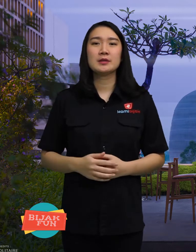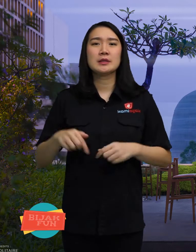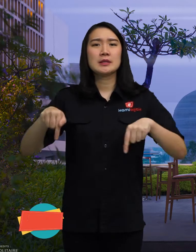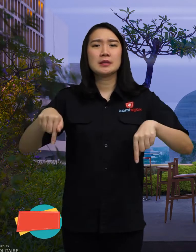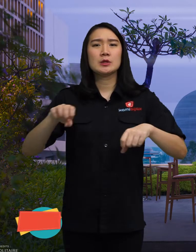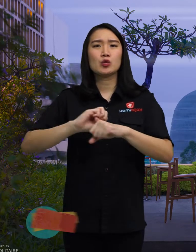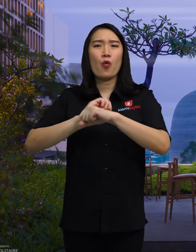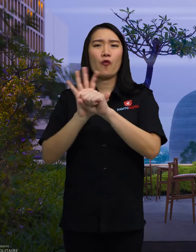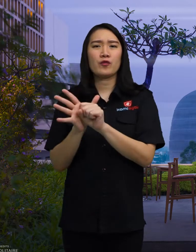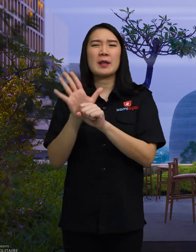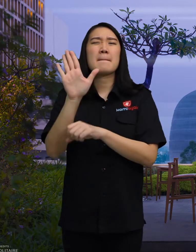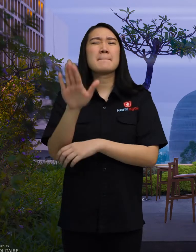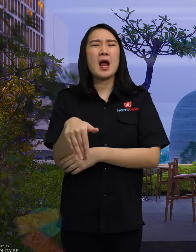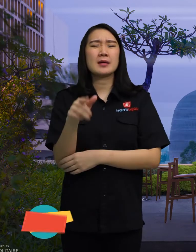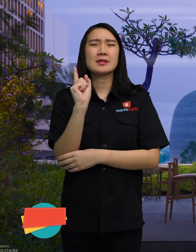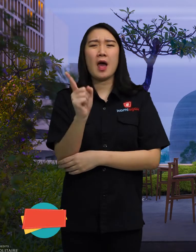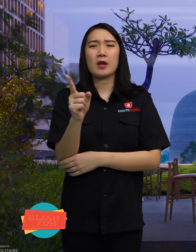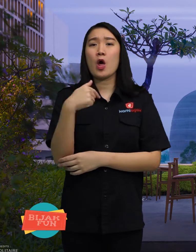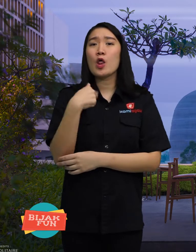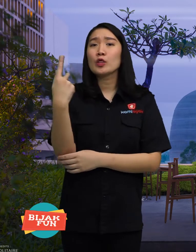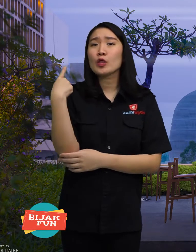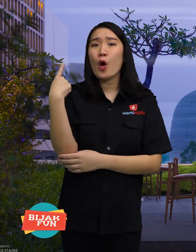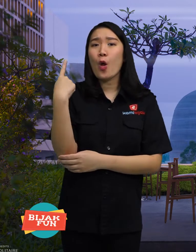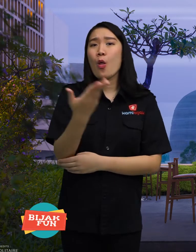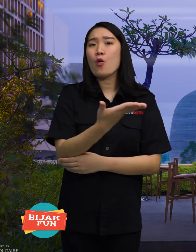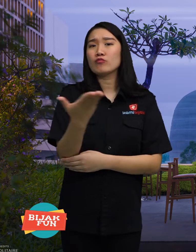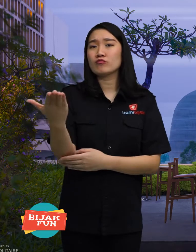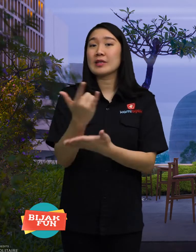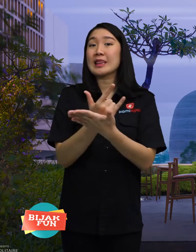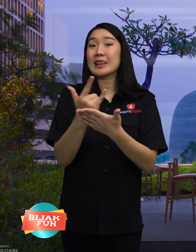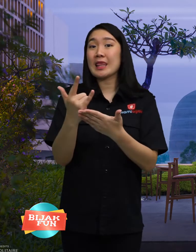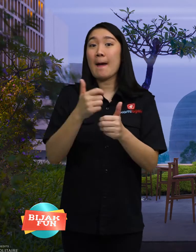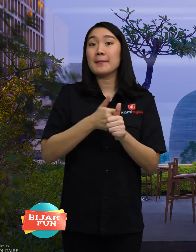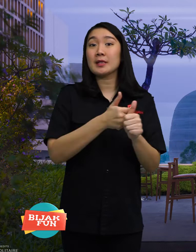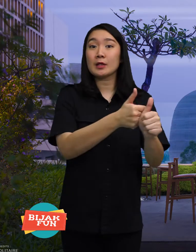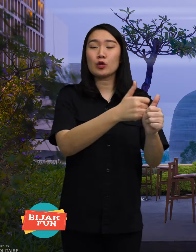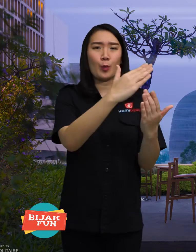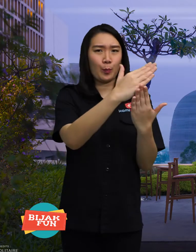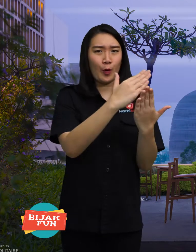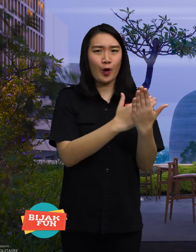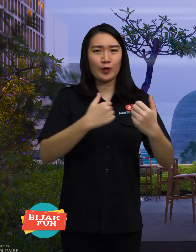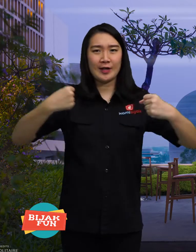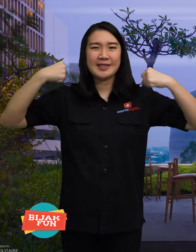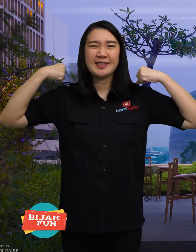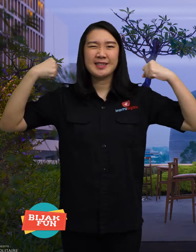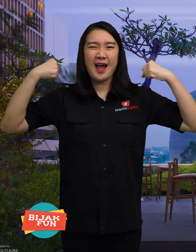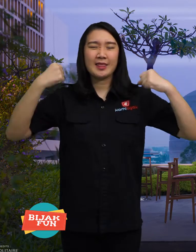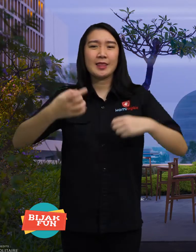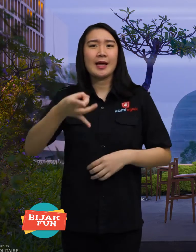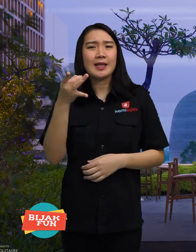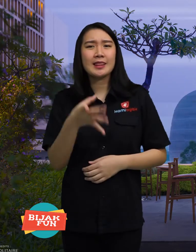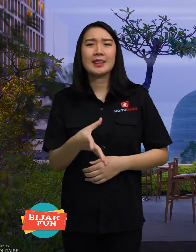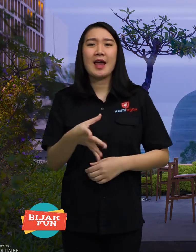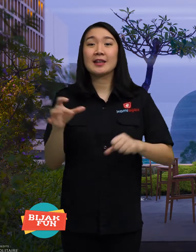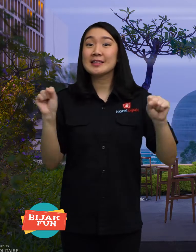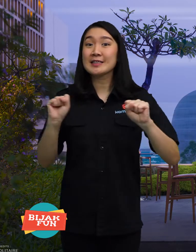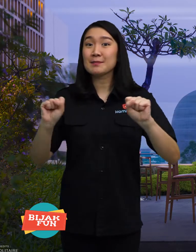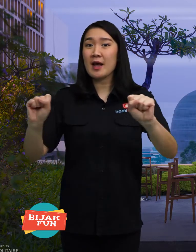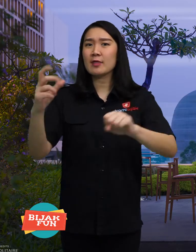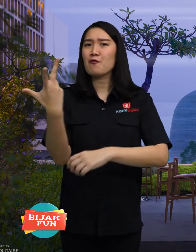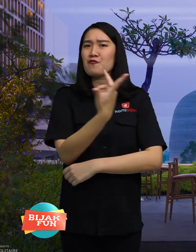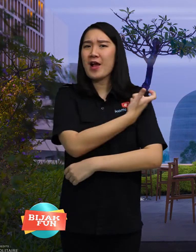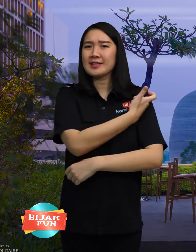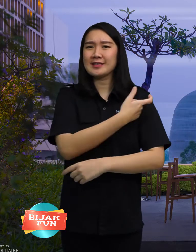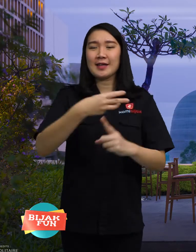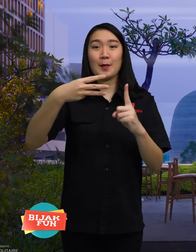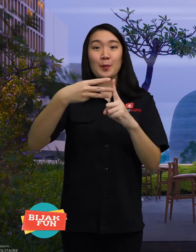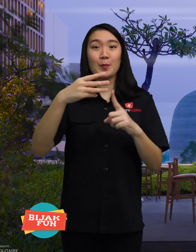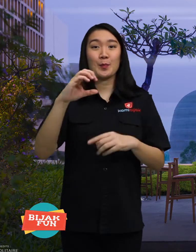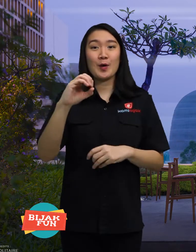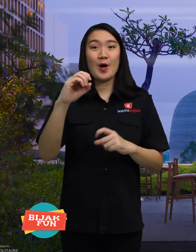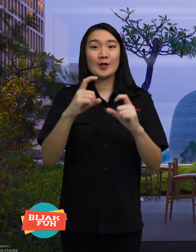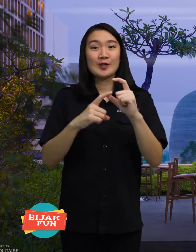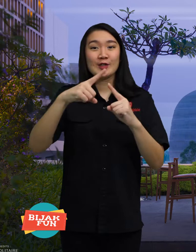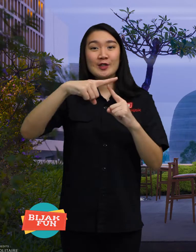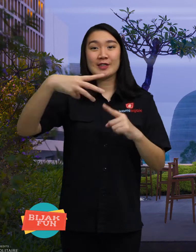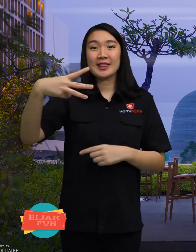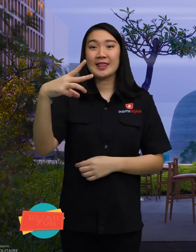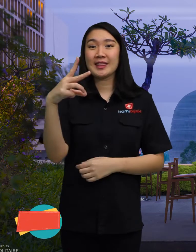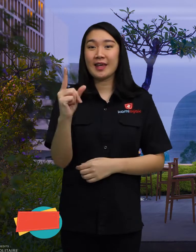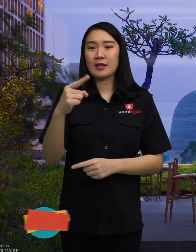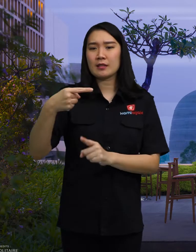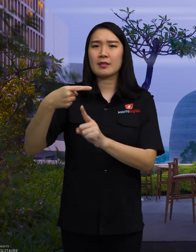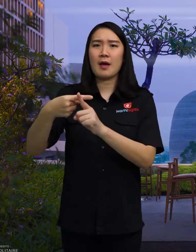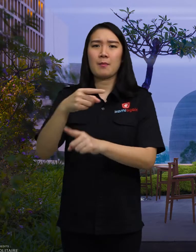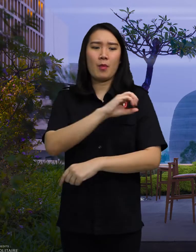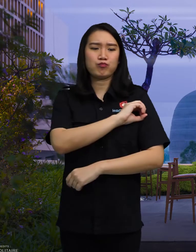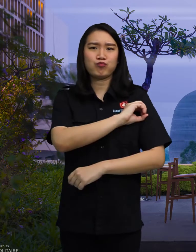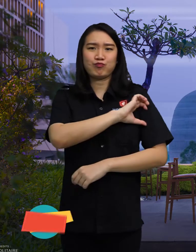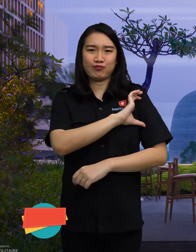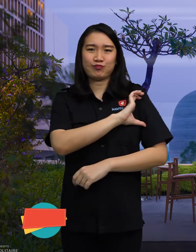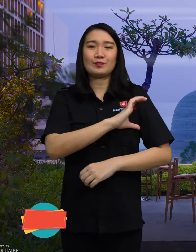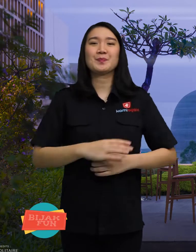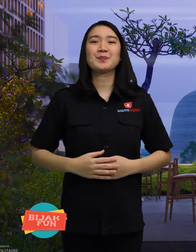Now it's still a pandemic, everyone is taking care Prokes strictly and get booster vaccines right away.